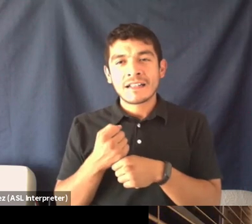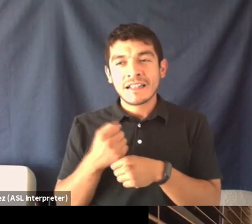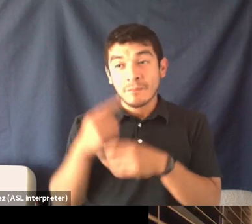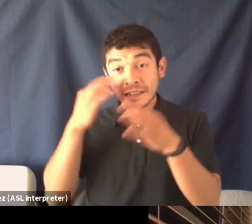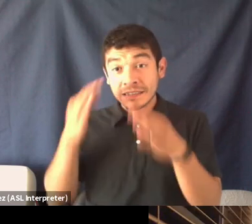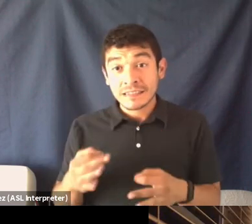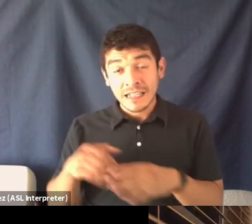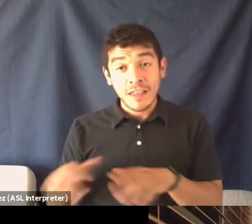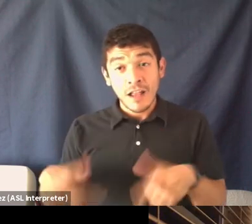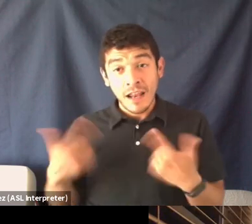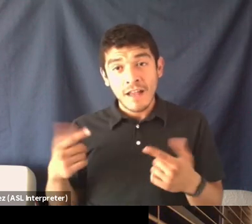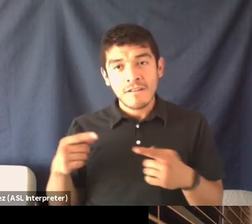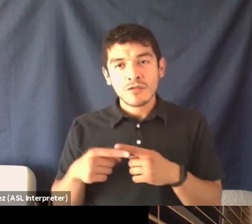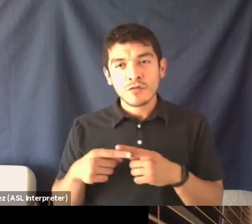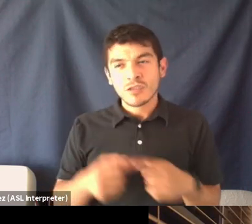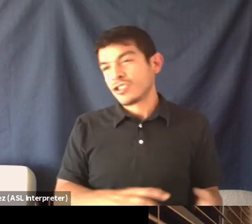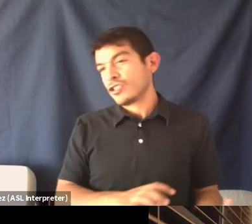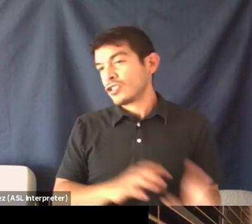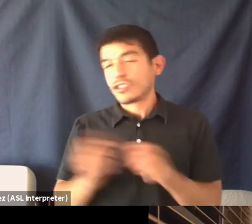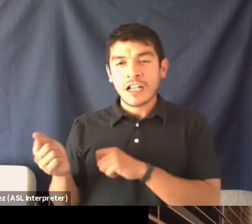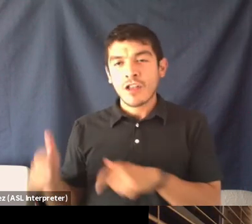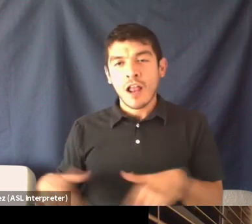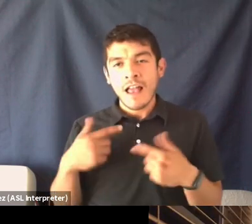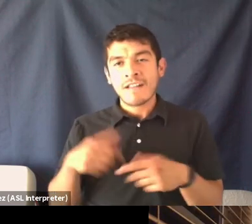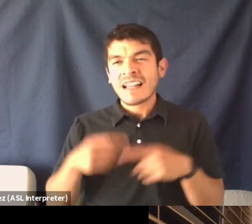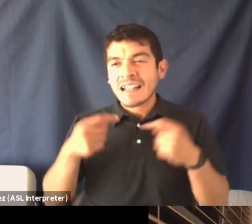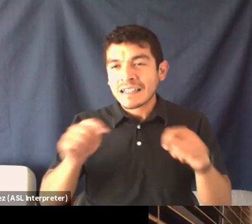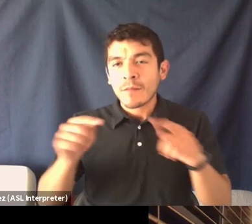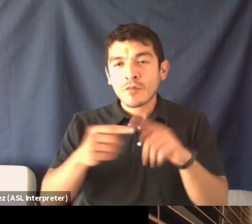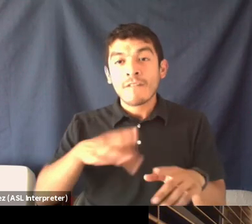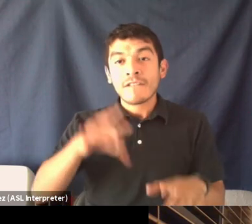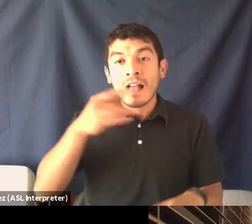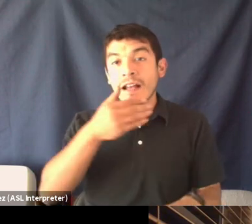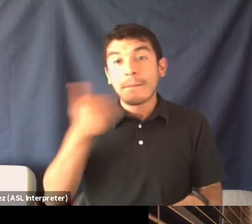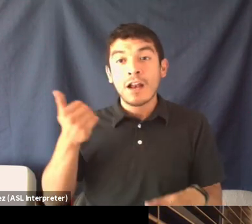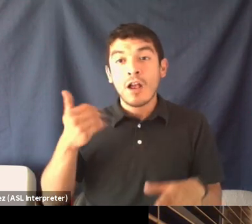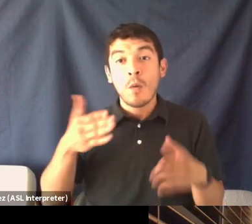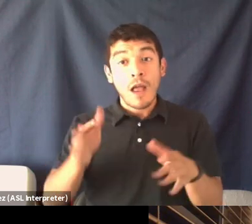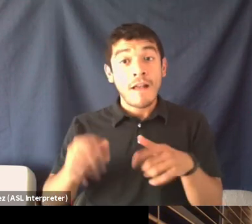in their lives to uproot themselves in an attempt to find a better version of life and regret that decision.